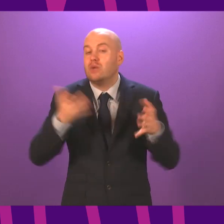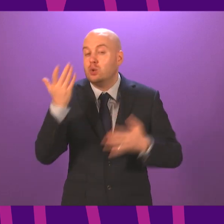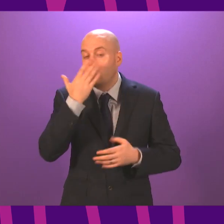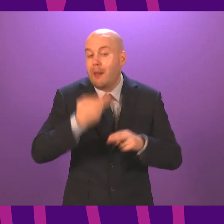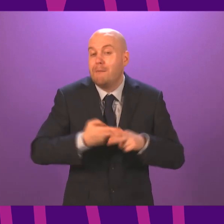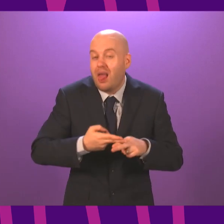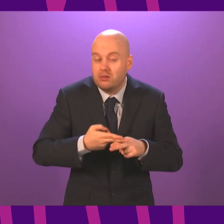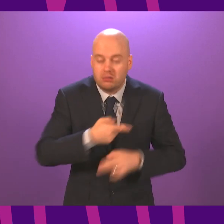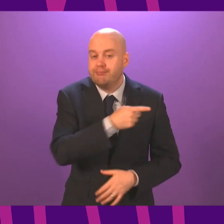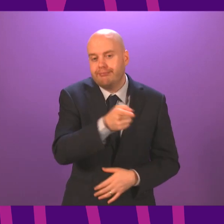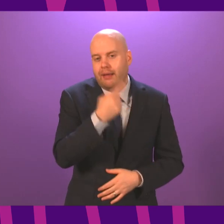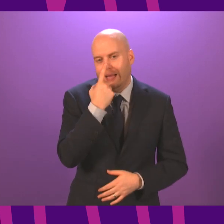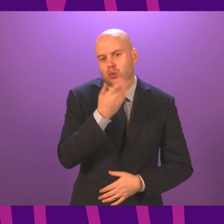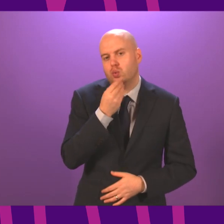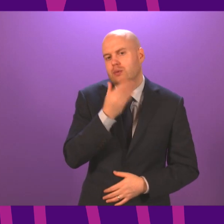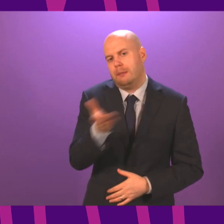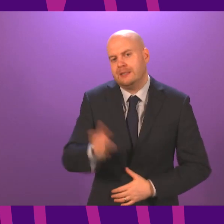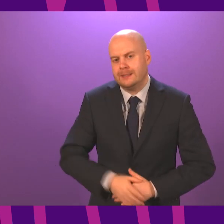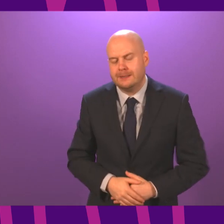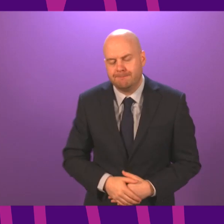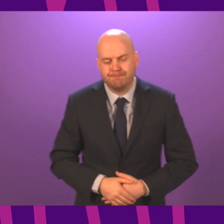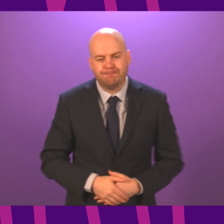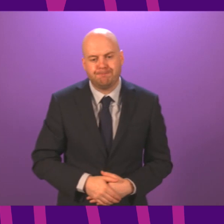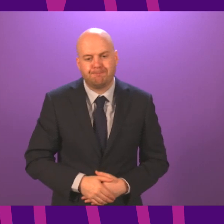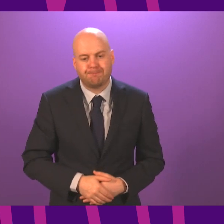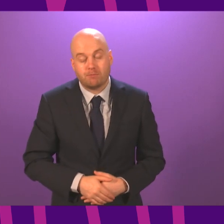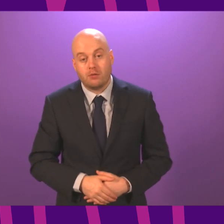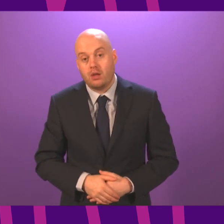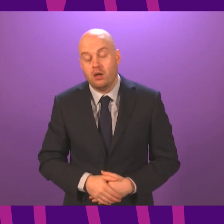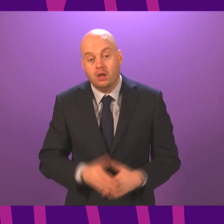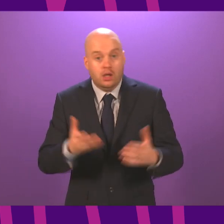Pauline McNeill (Glasgow) (Lab): Scottish Labour recognises that Covid-19 has